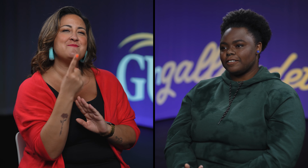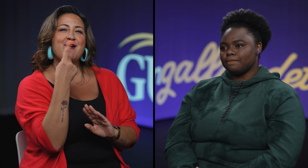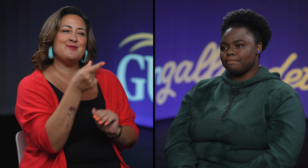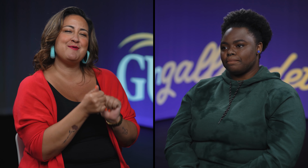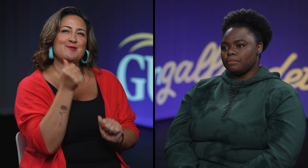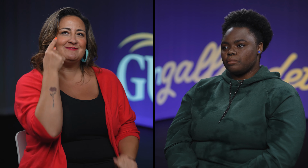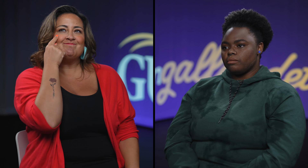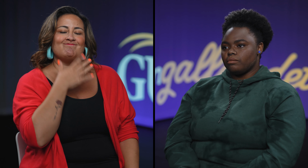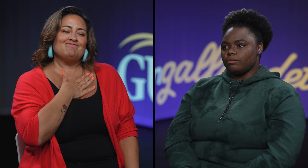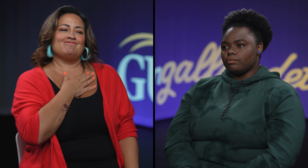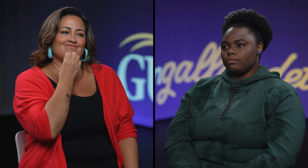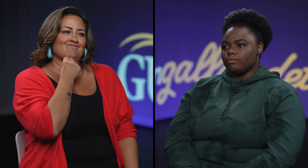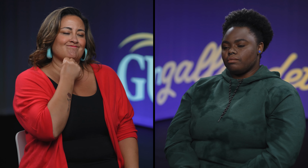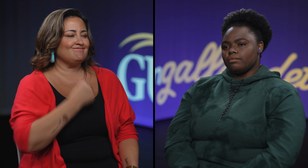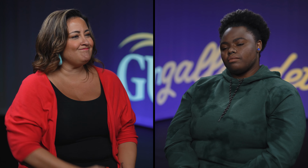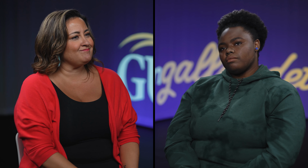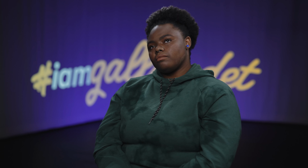but pick the one you think of the most and cherish.